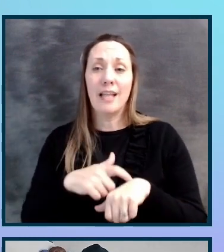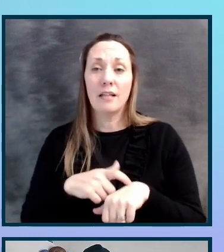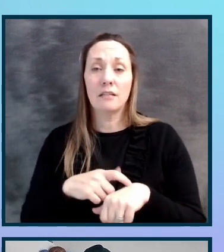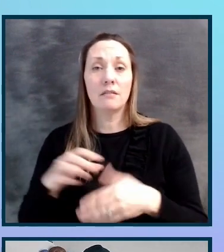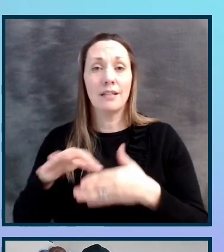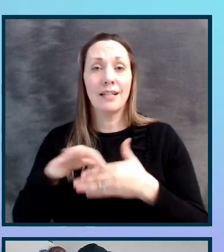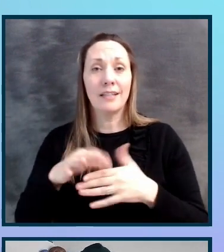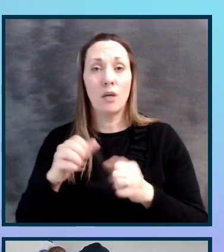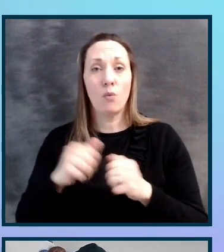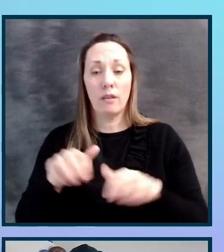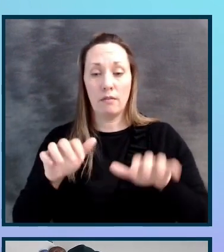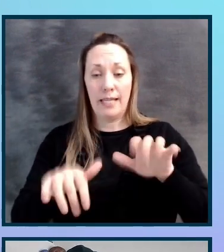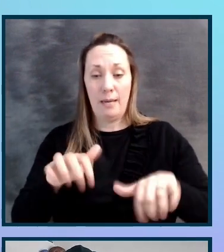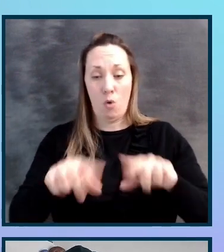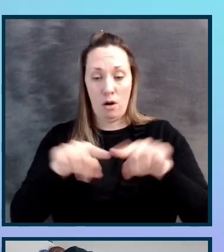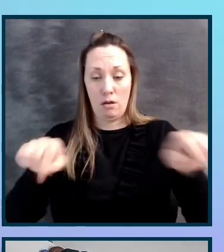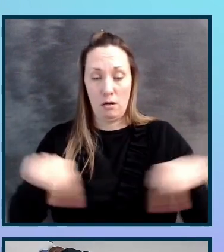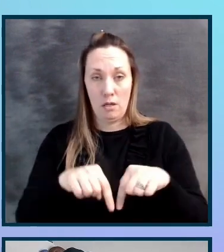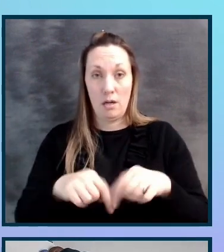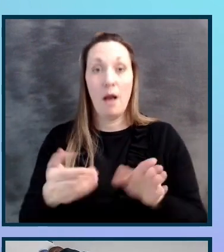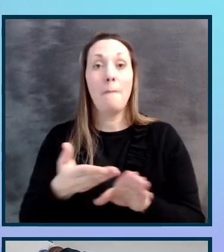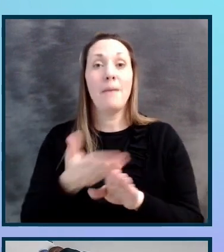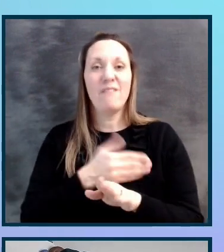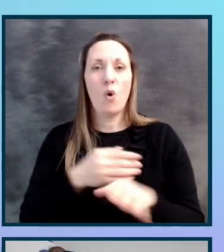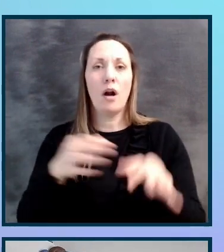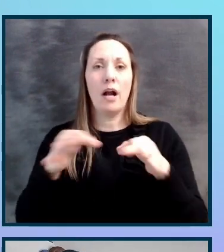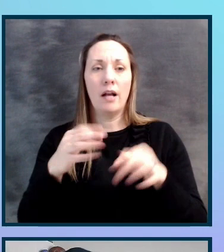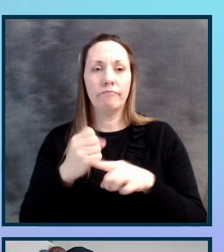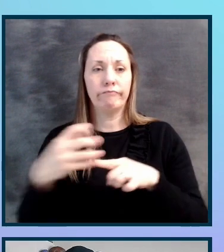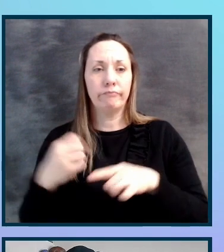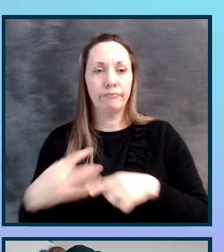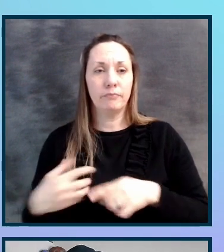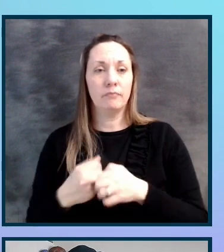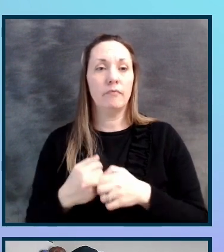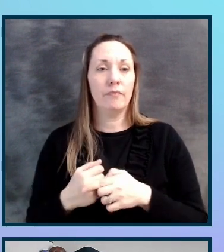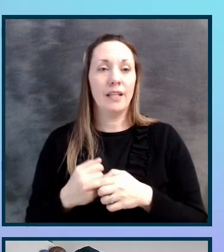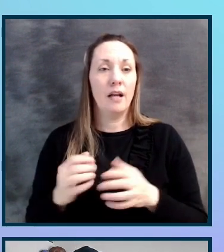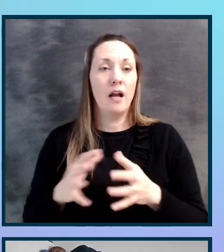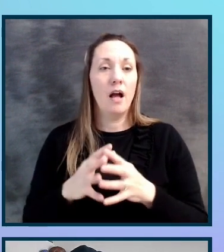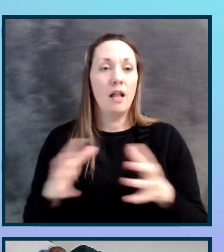Now, before I jump into these, a lot of you are probably going to be thinking one thing